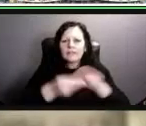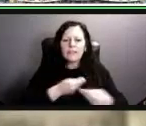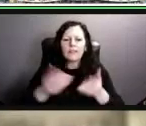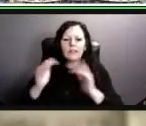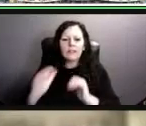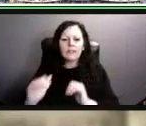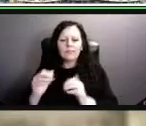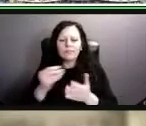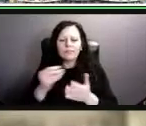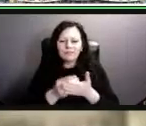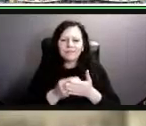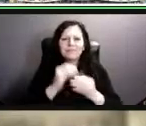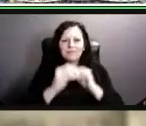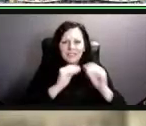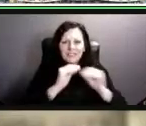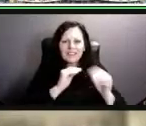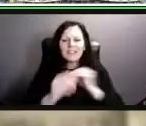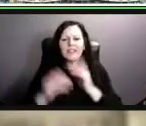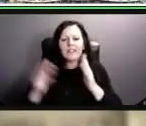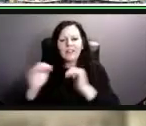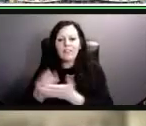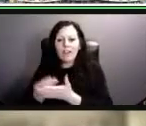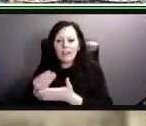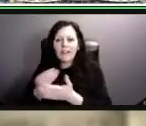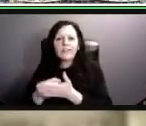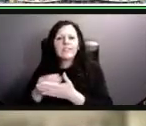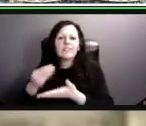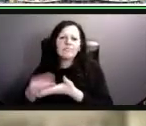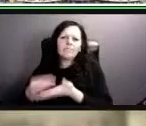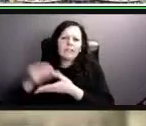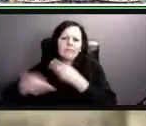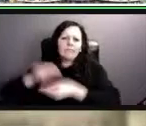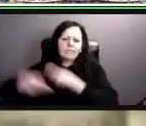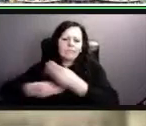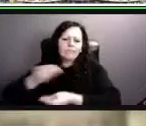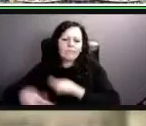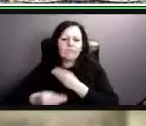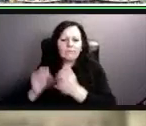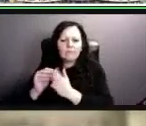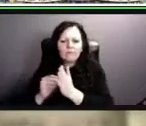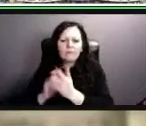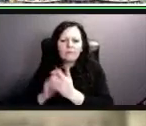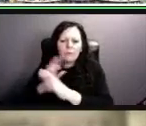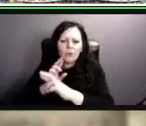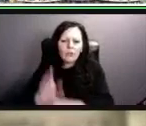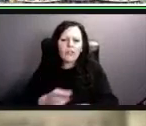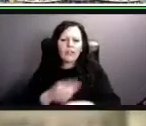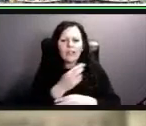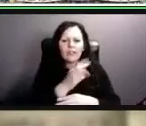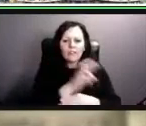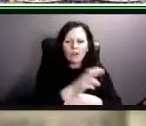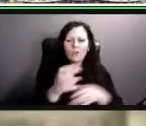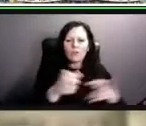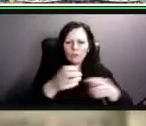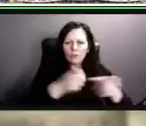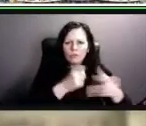THIS IS THE CUSTODIAL